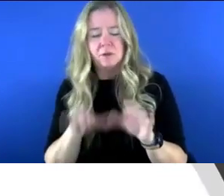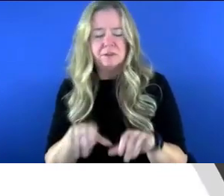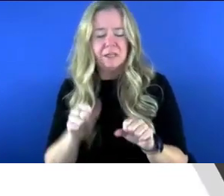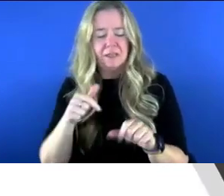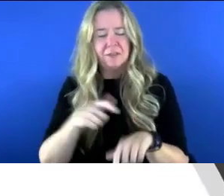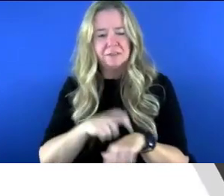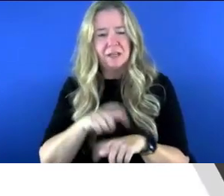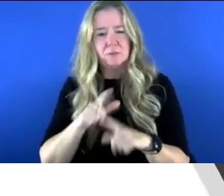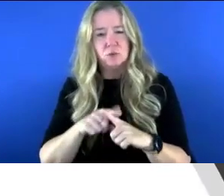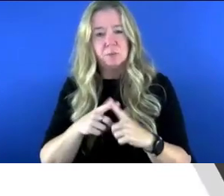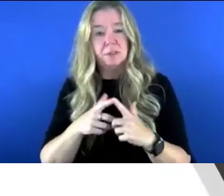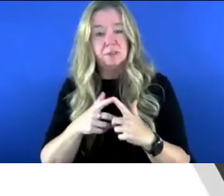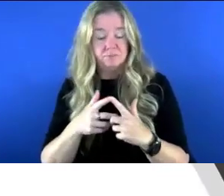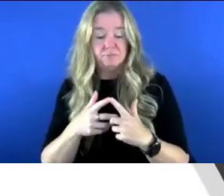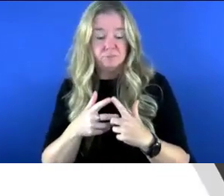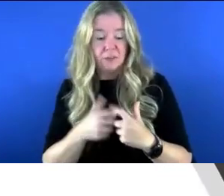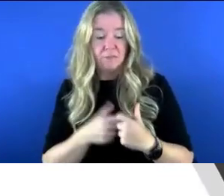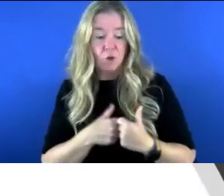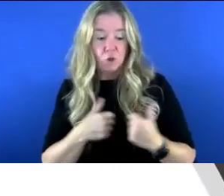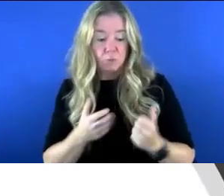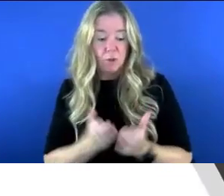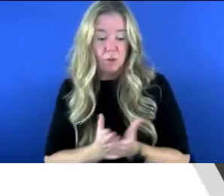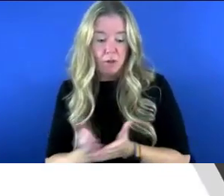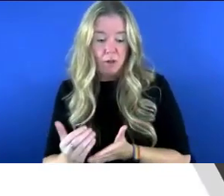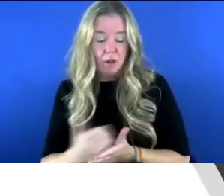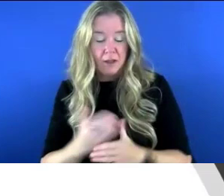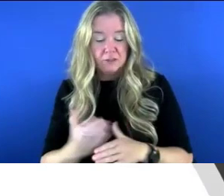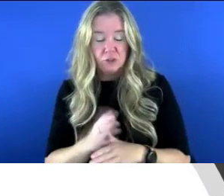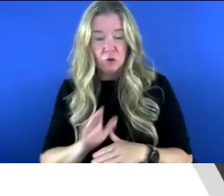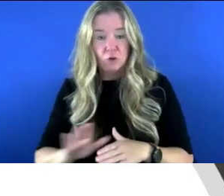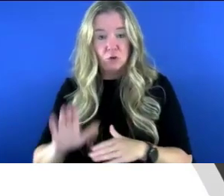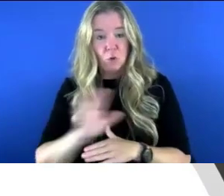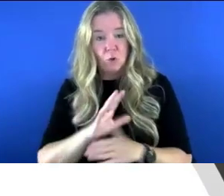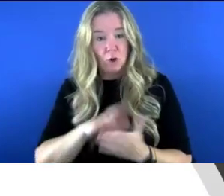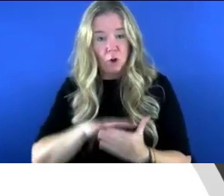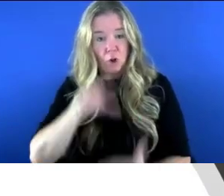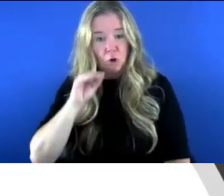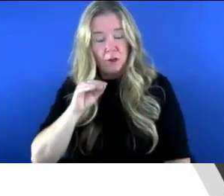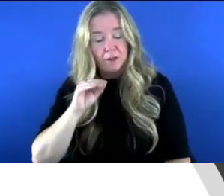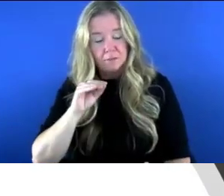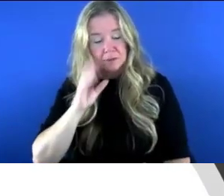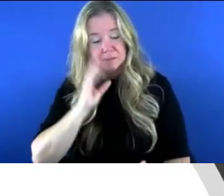to be vulnerable and share your own learning and growing experiences. I think that there's